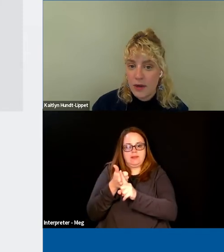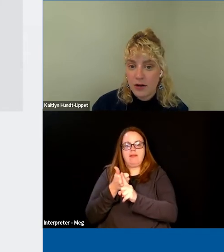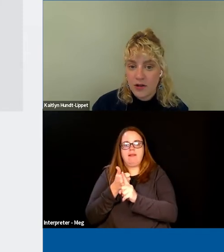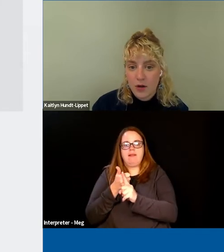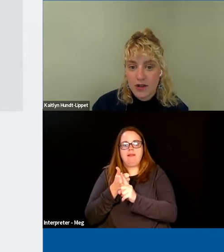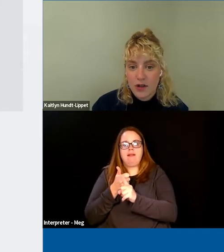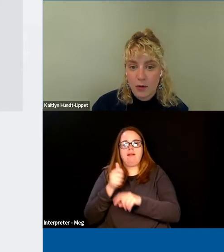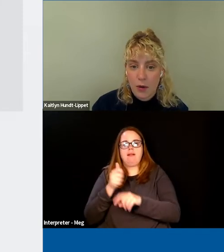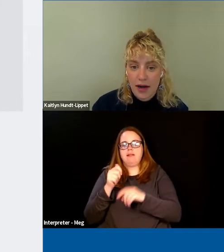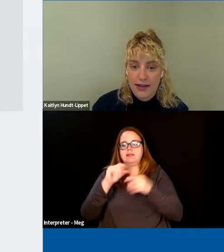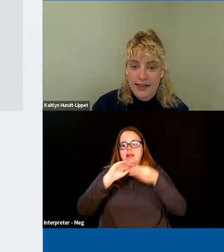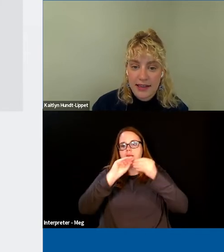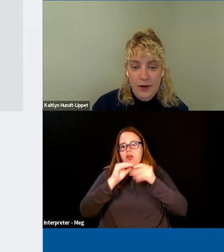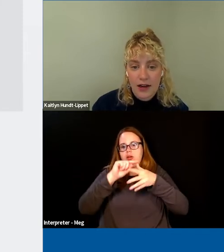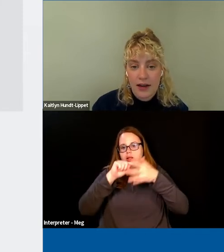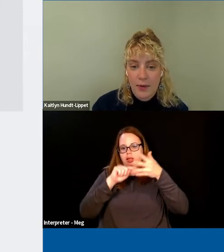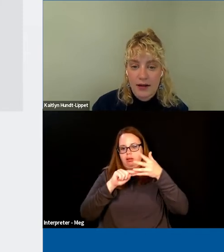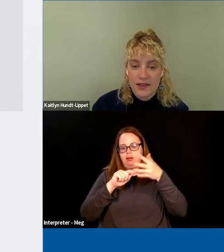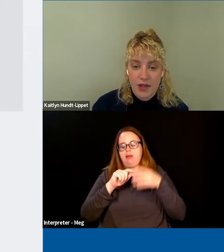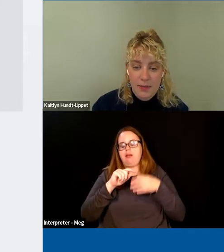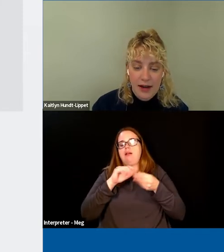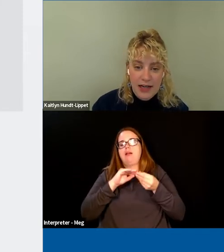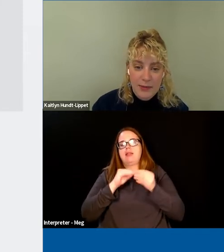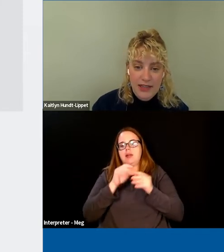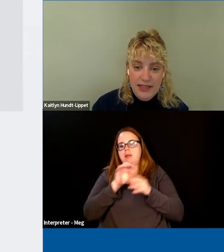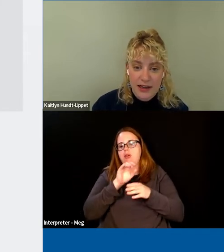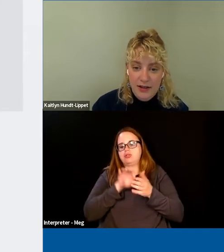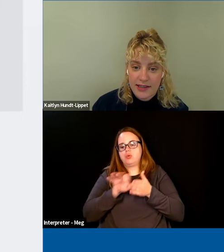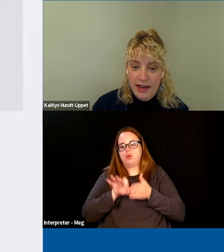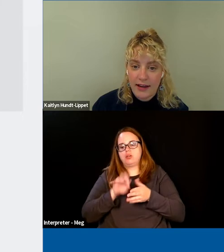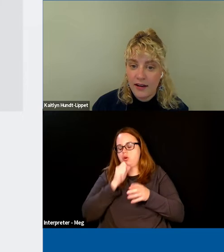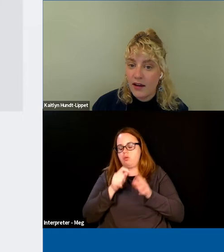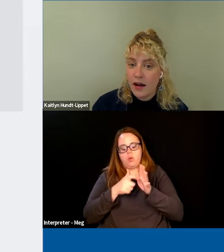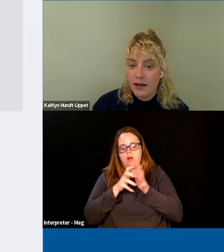The numerical scores don't require a significant amount of subject matter expertise to understand,